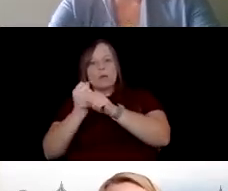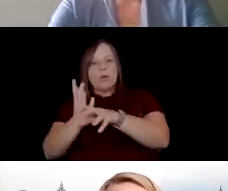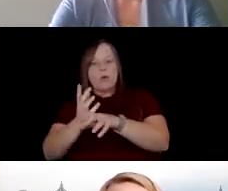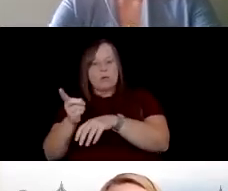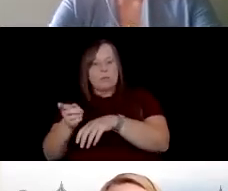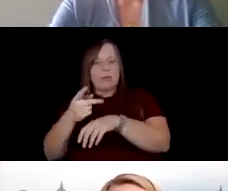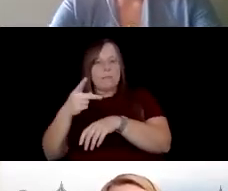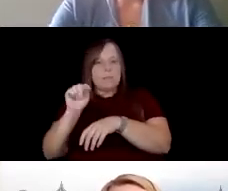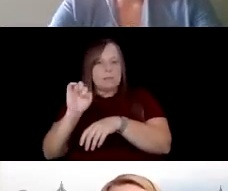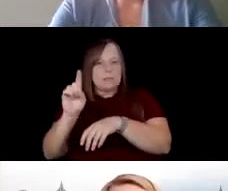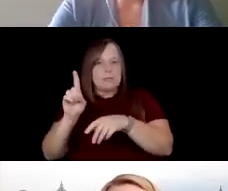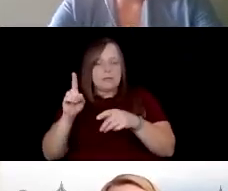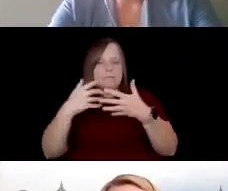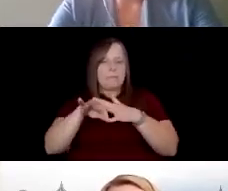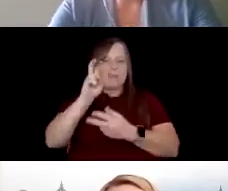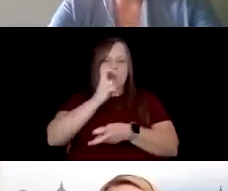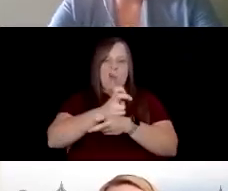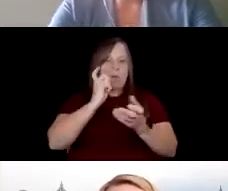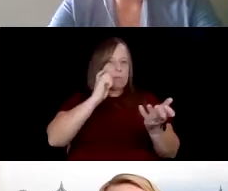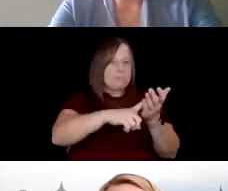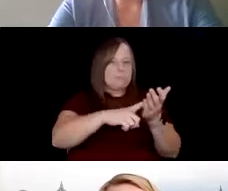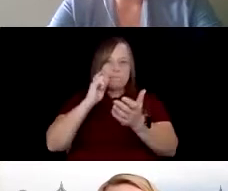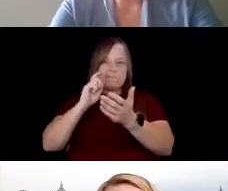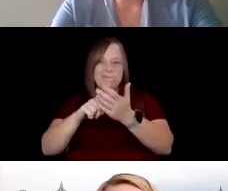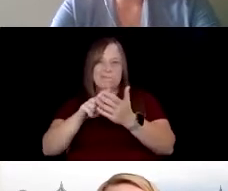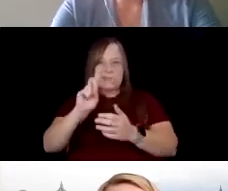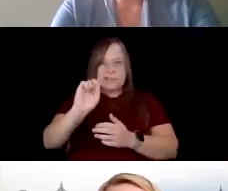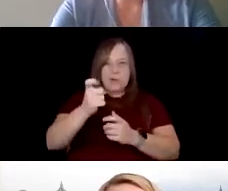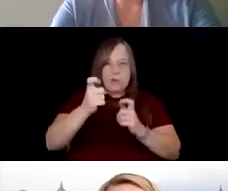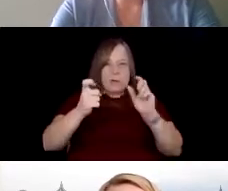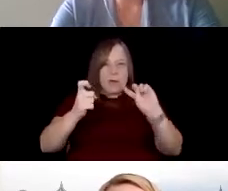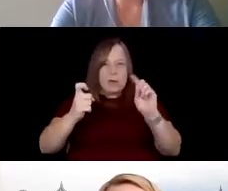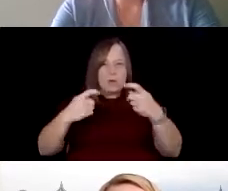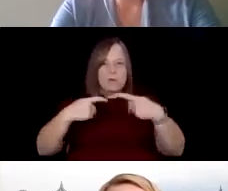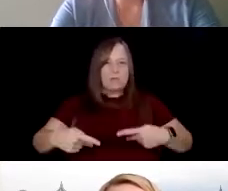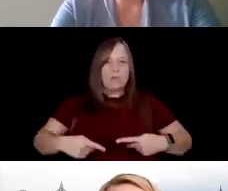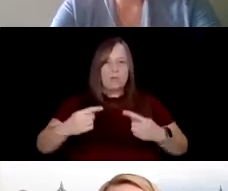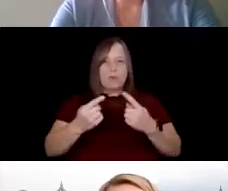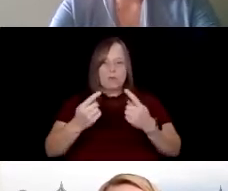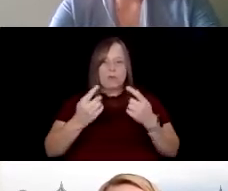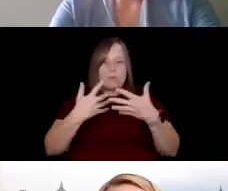And it makes it really hard to diagnose and to treat these invisible injuries that are co-occurring,